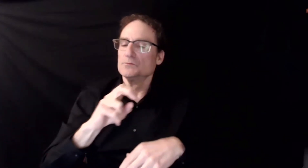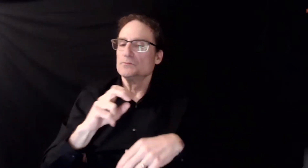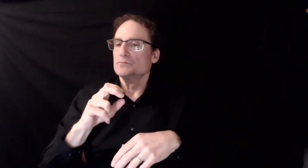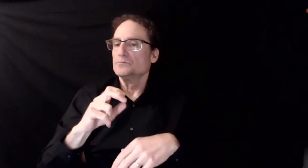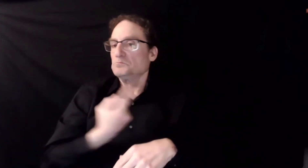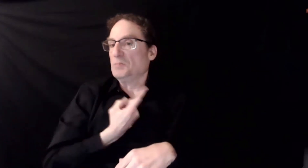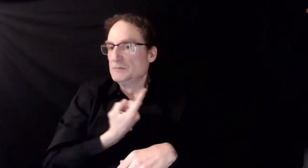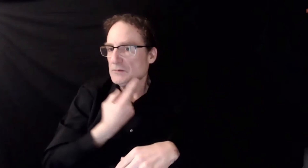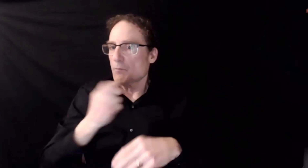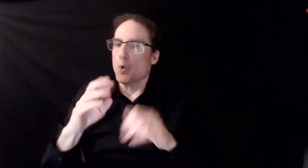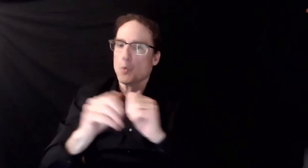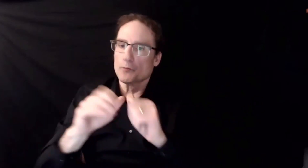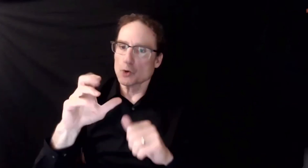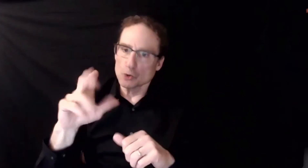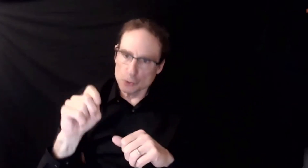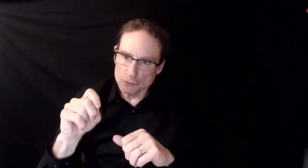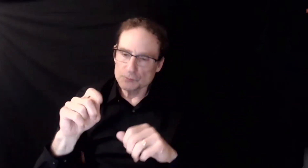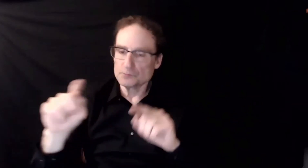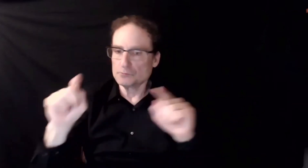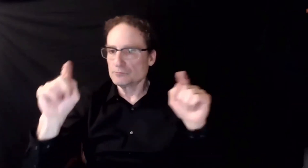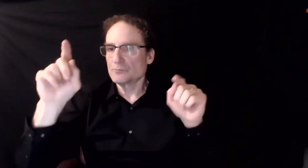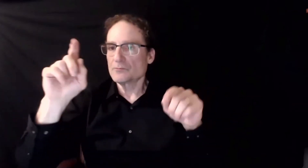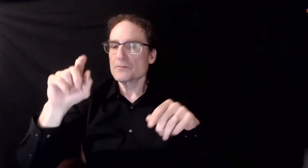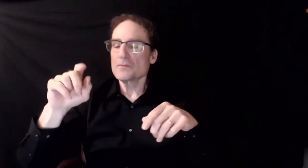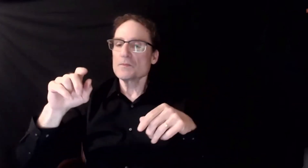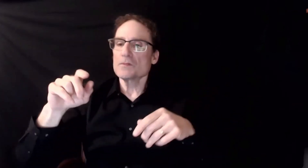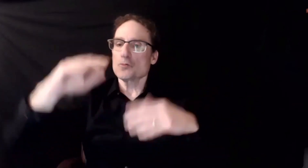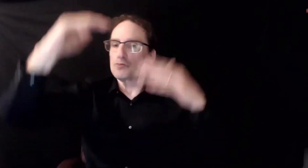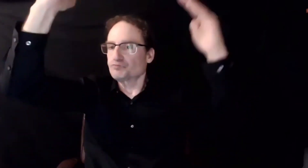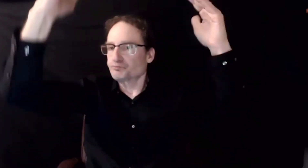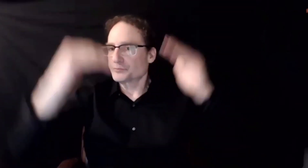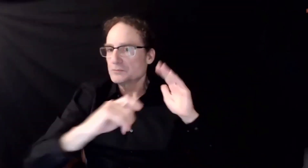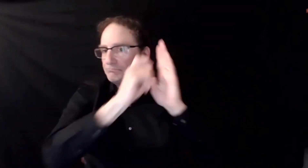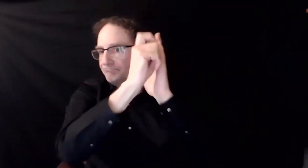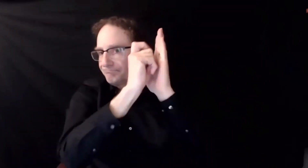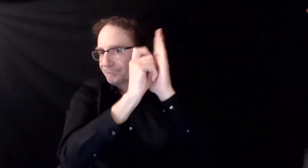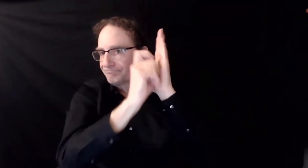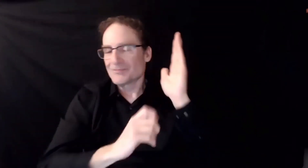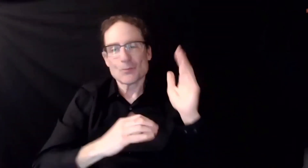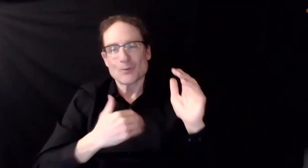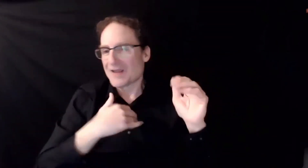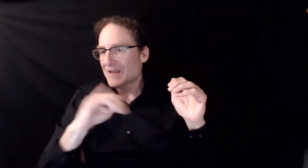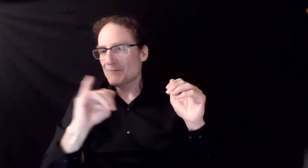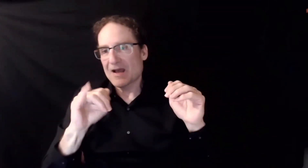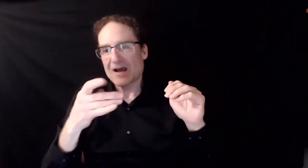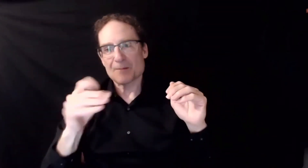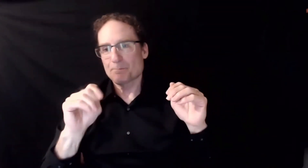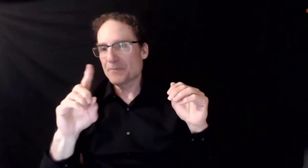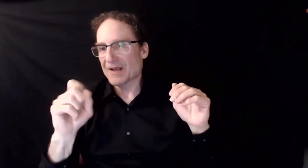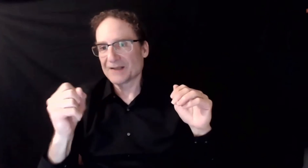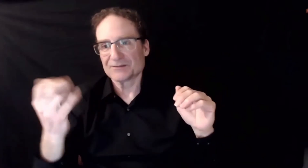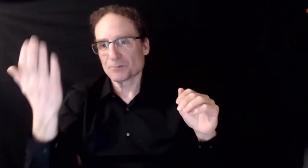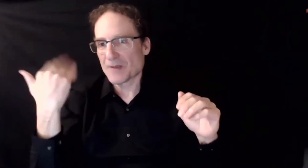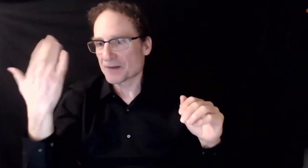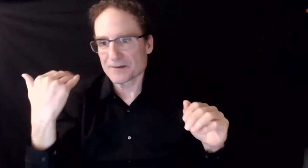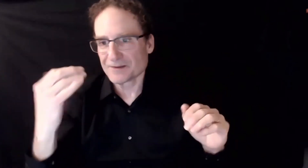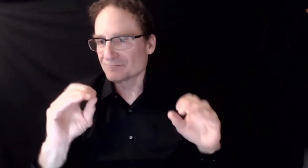We would travel throughout the state. Sometimes I was solo, sometimes Curt and I would go together, and we would physically make a list.